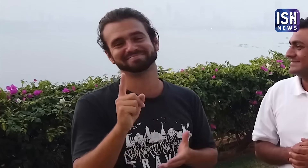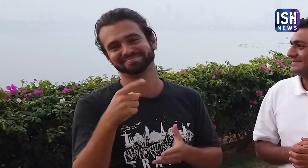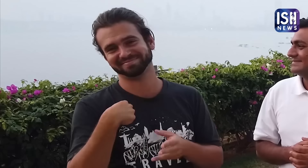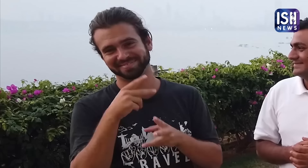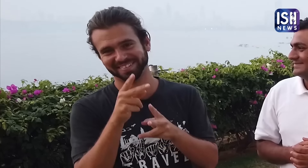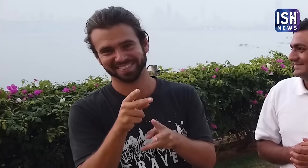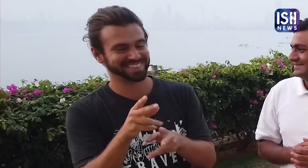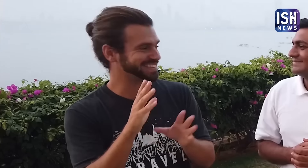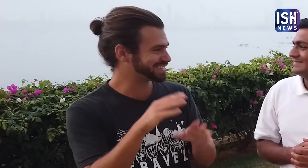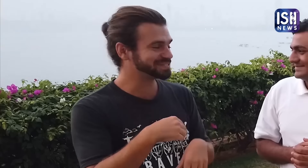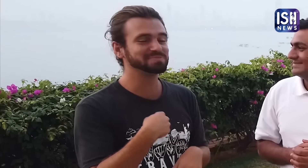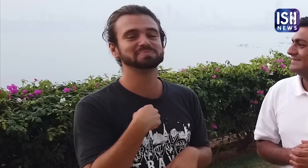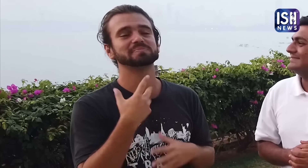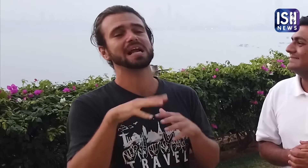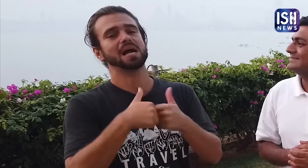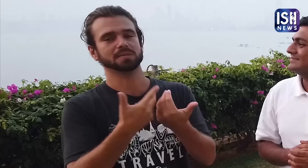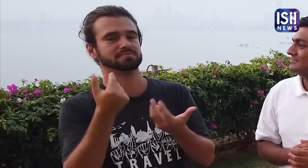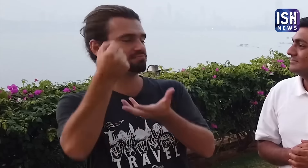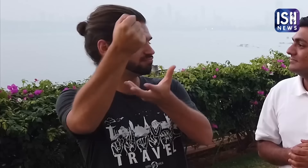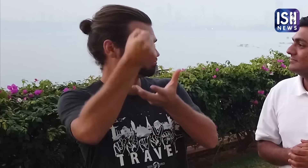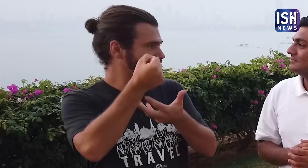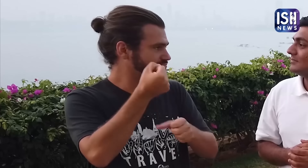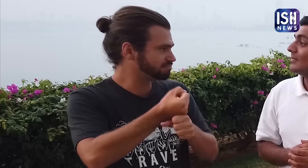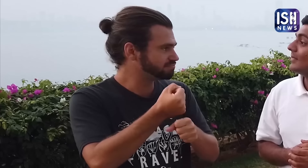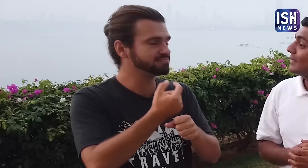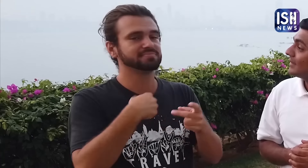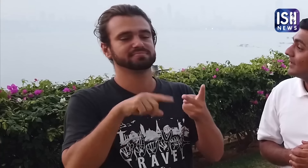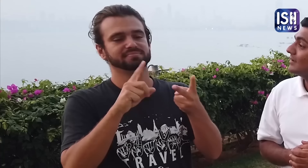No no, I am joking! How do I get funds?